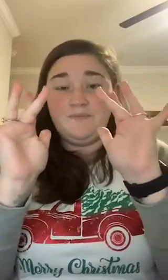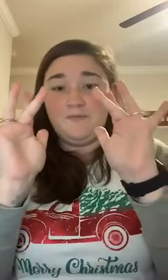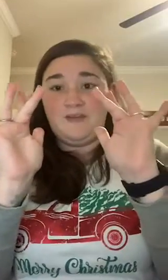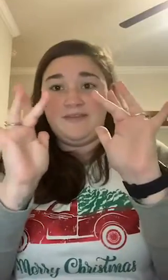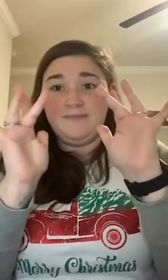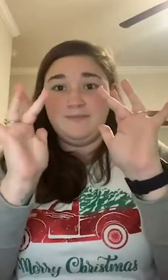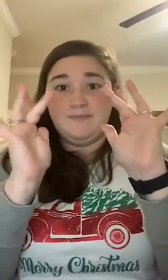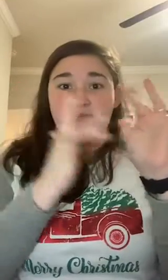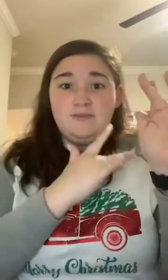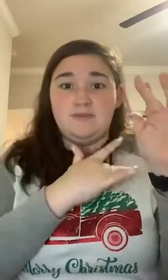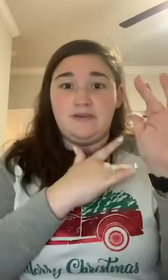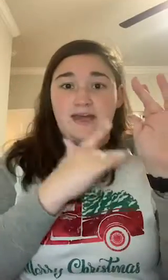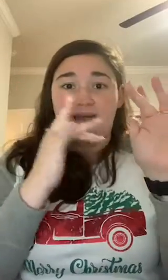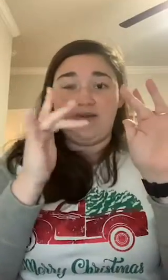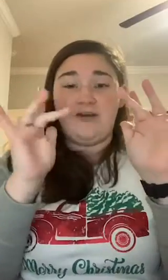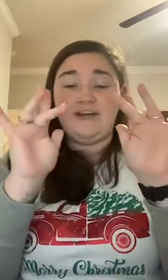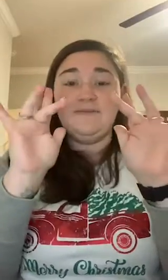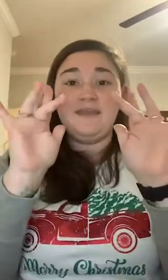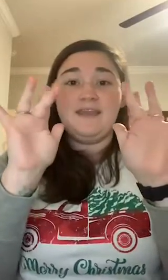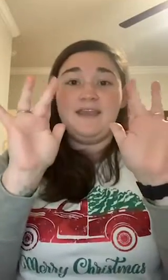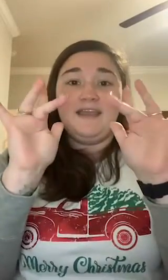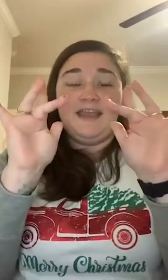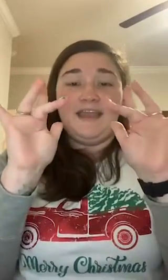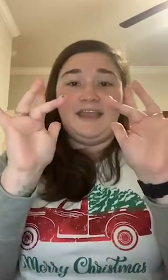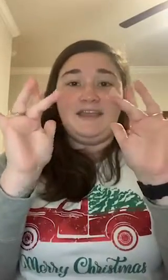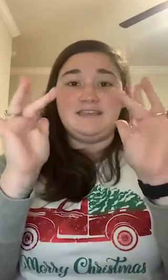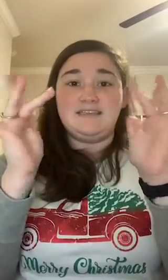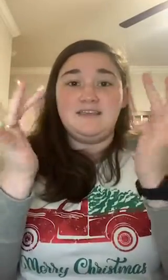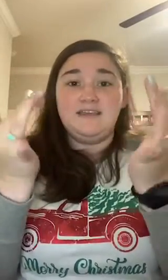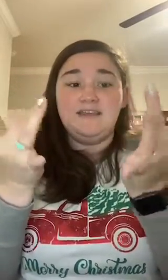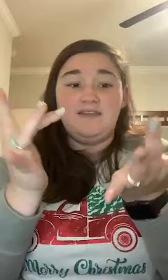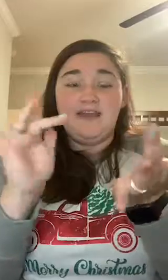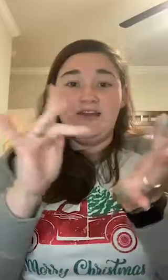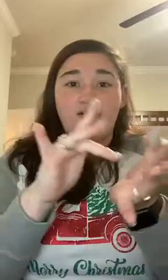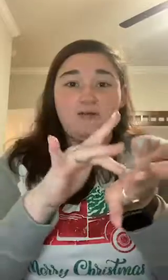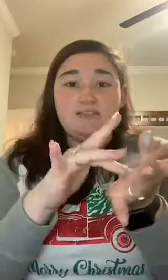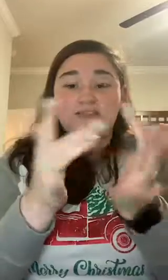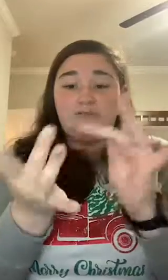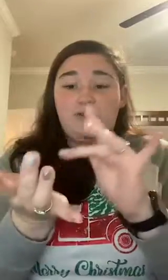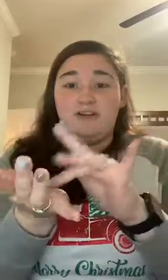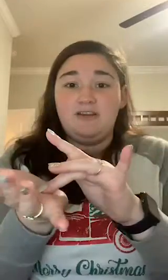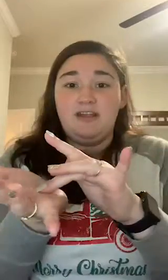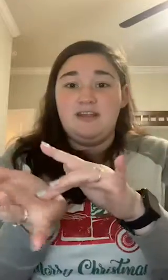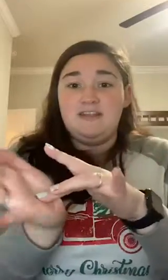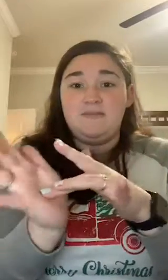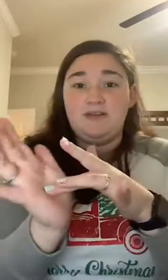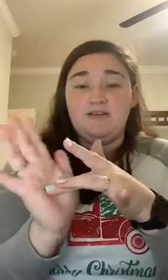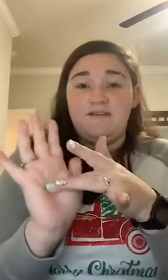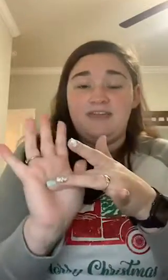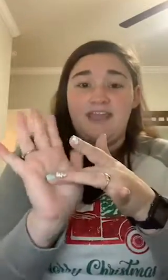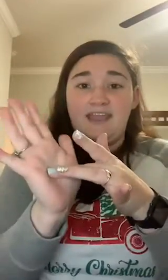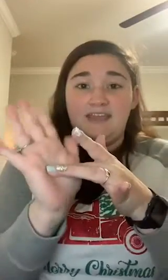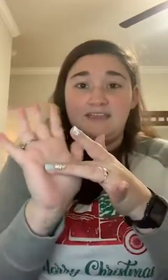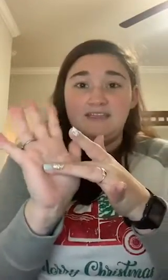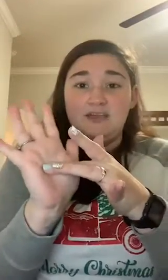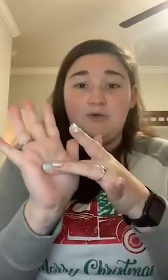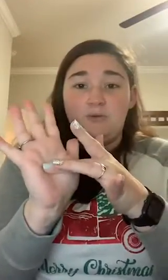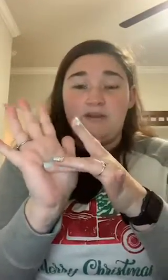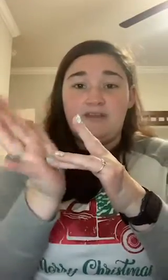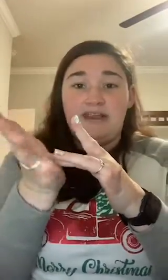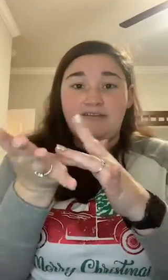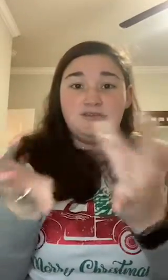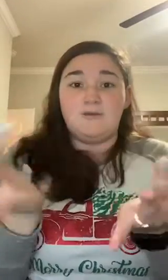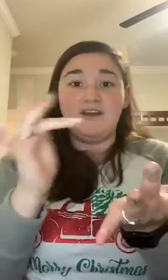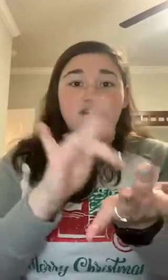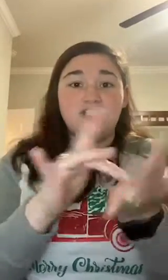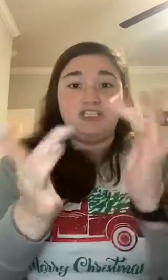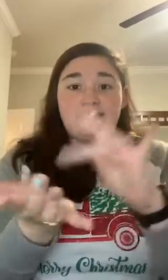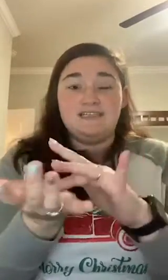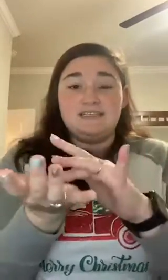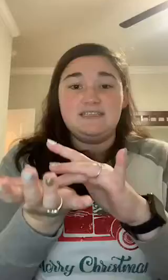with the kind hearted, and they're going to mark the middle of the hand where the nails were, Jesus